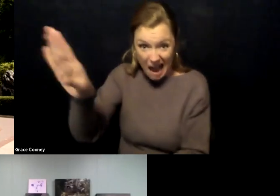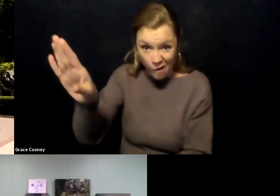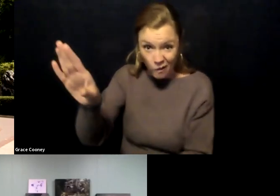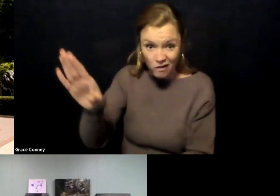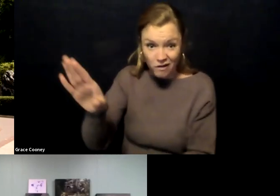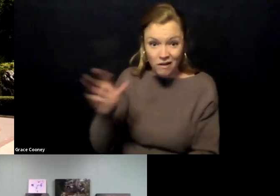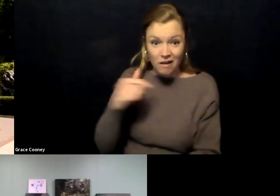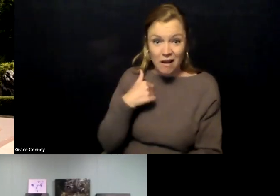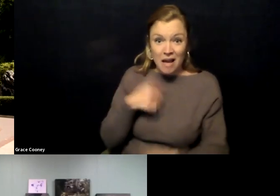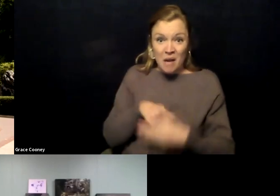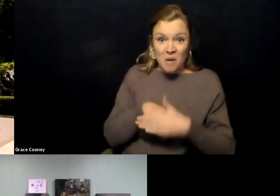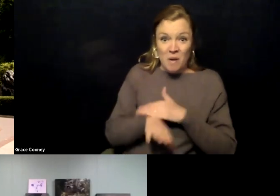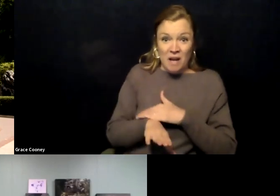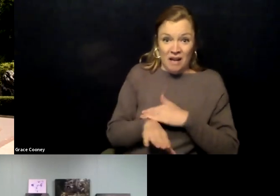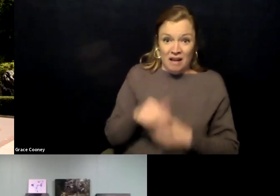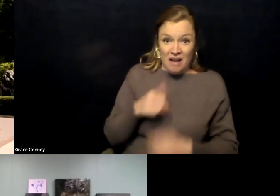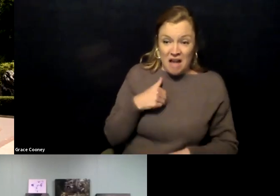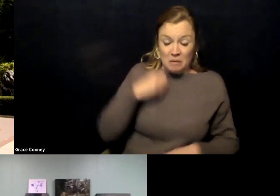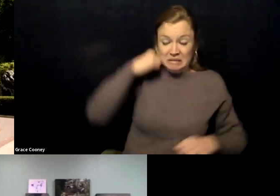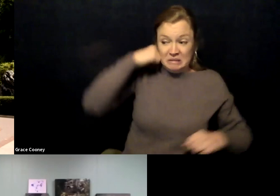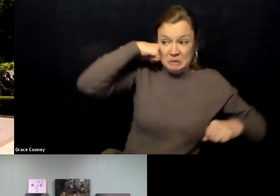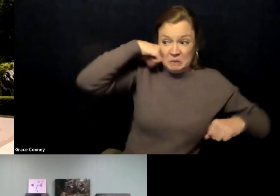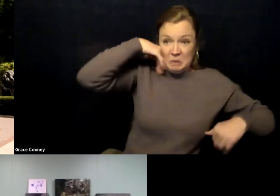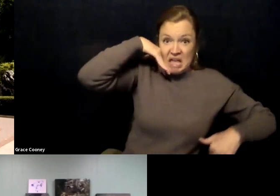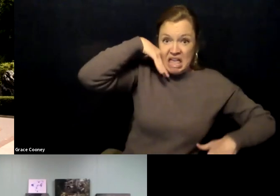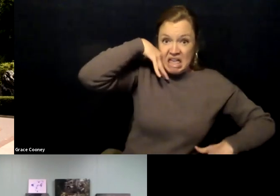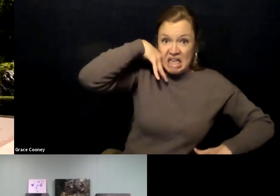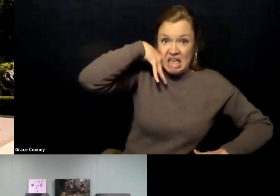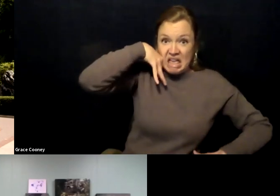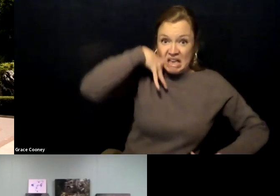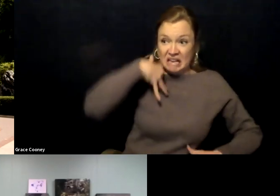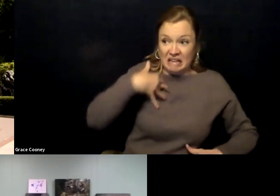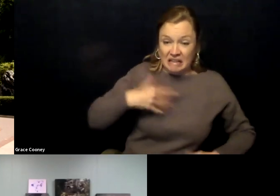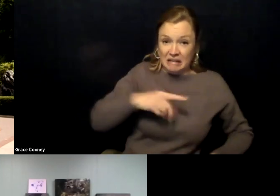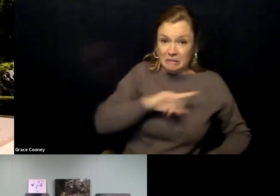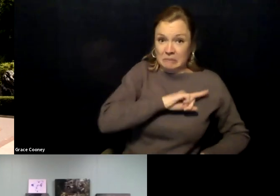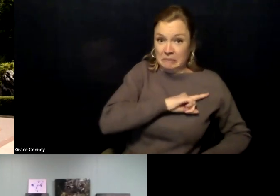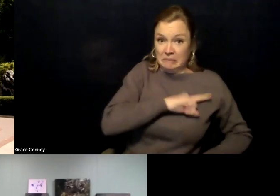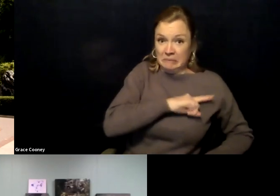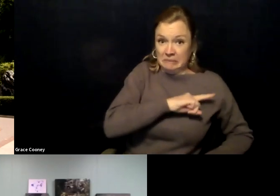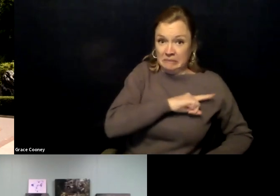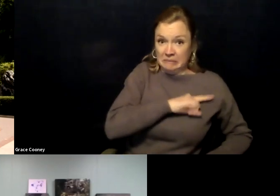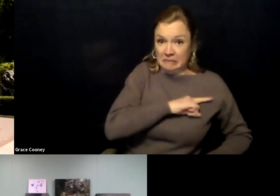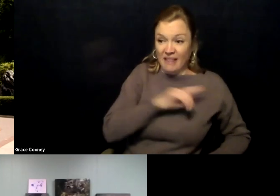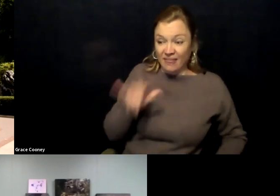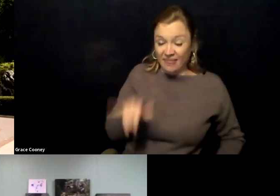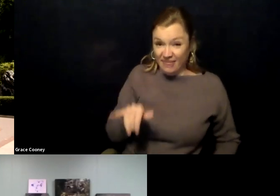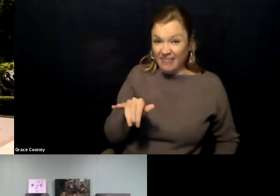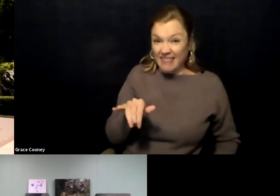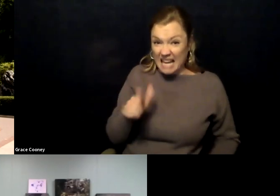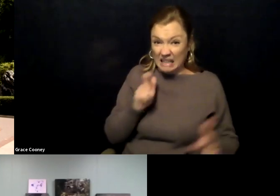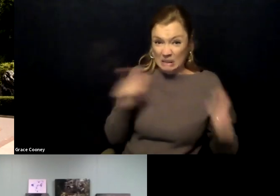sweating because that Anaconda was looking at me. Yes I think